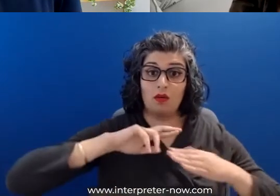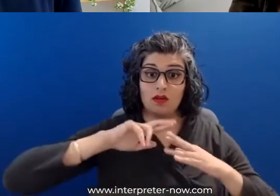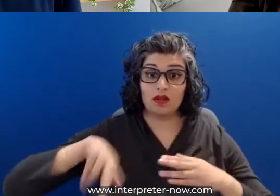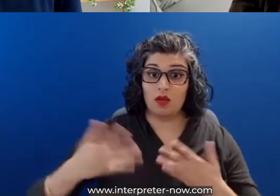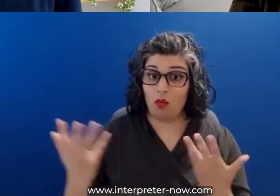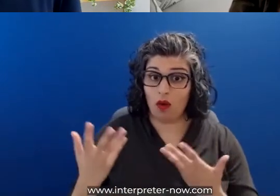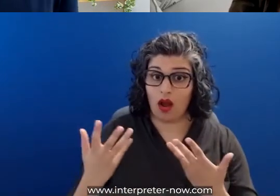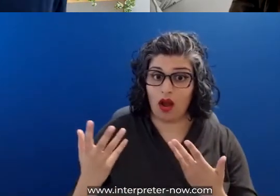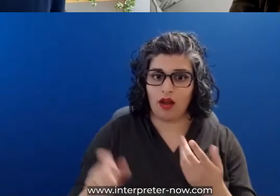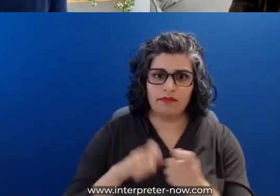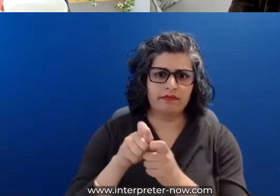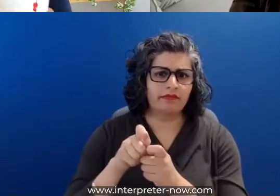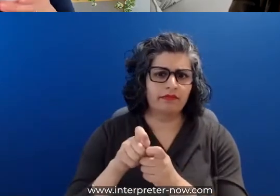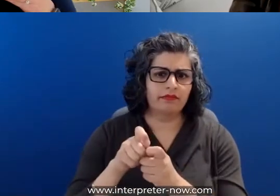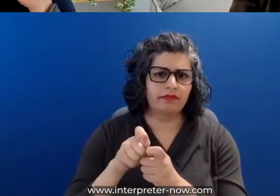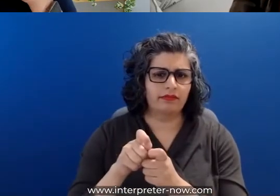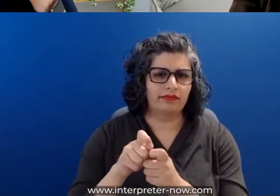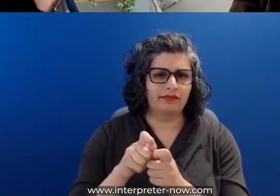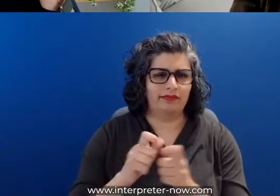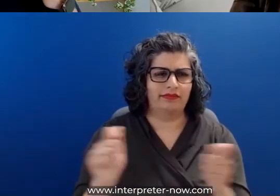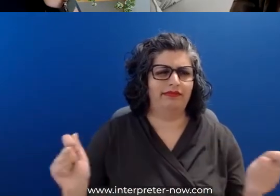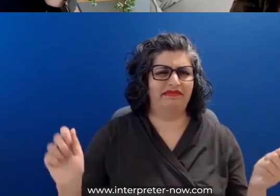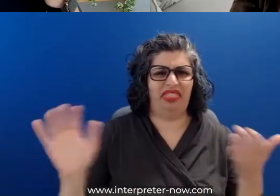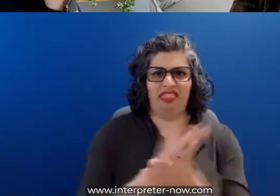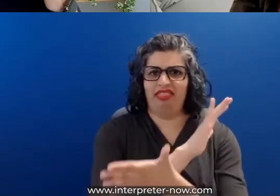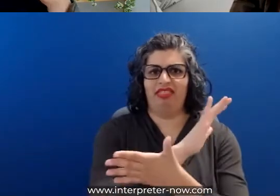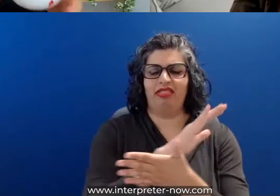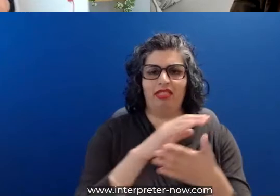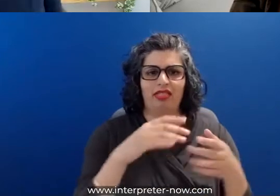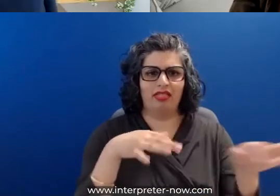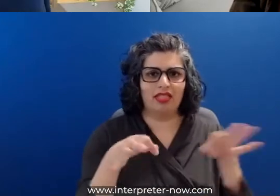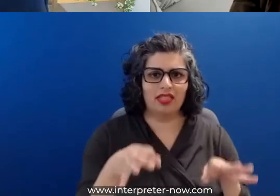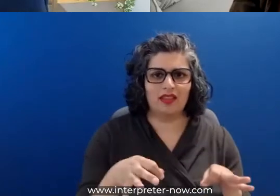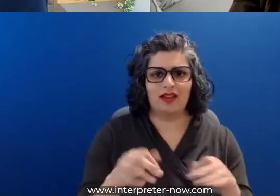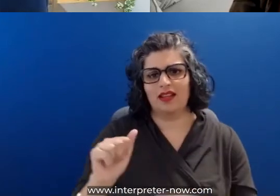with a lack of really clear guidelines about algorithmic technologies at work from the